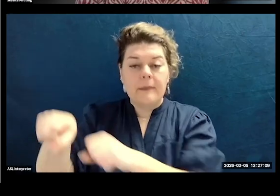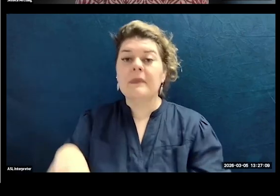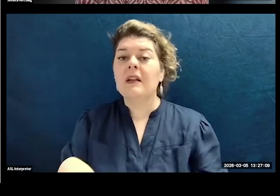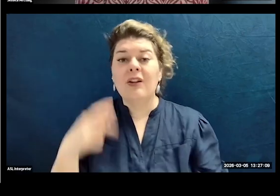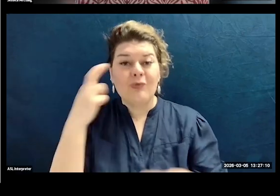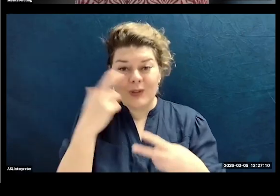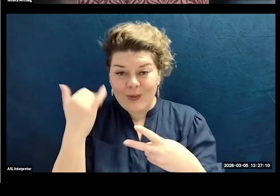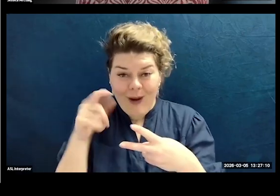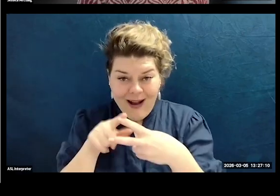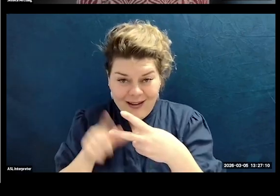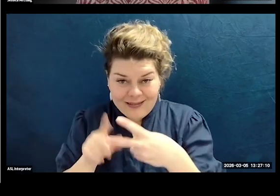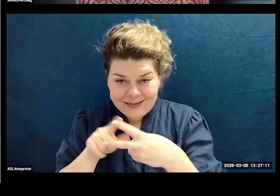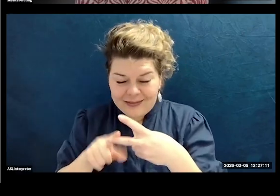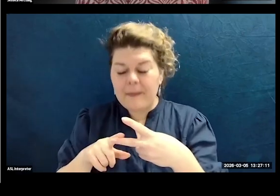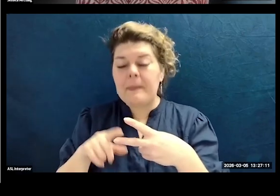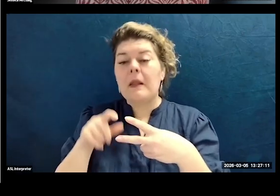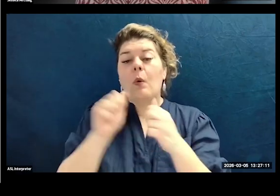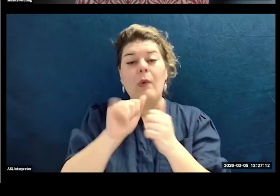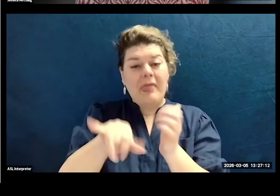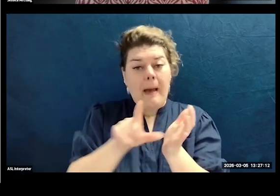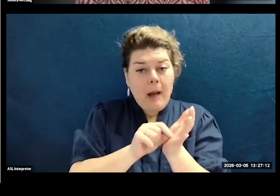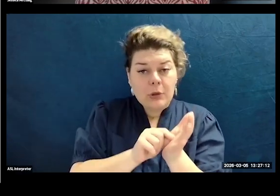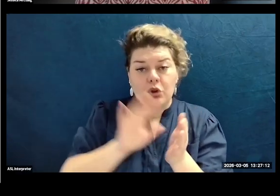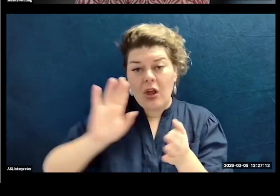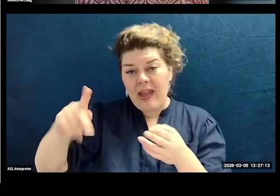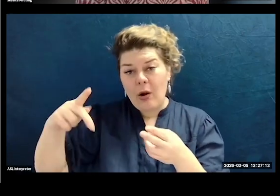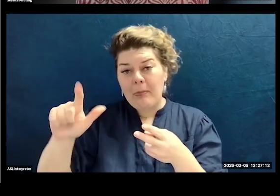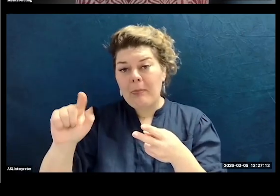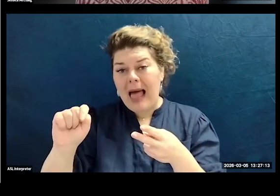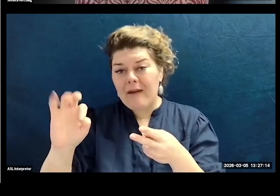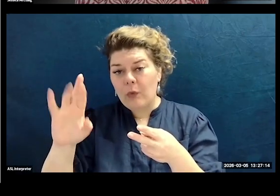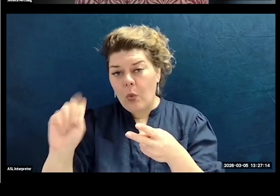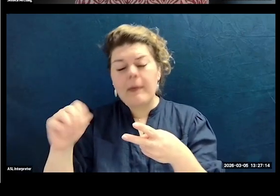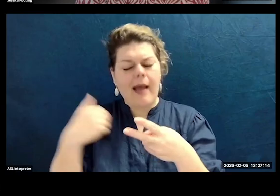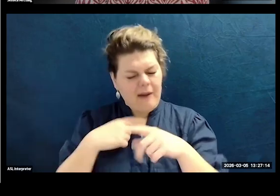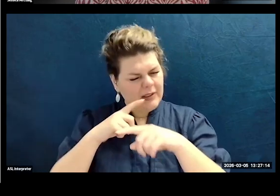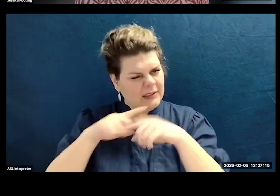So, often on those publisher platforms, there are multiple formats available